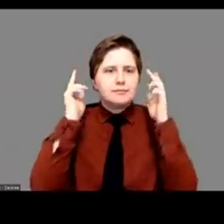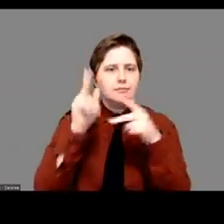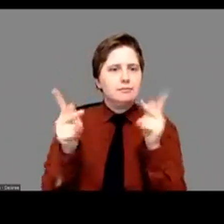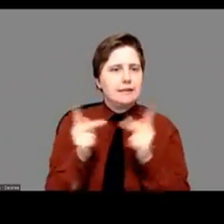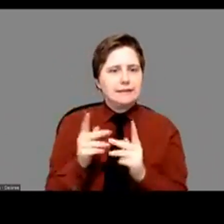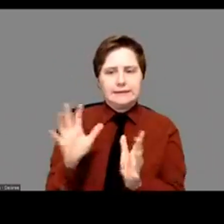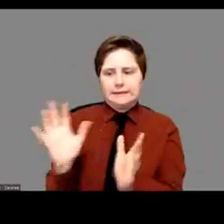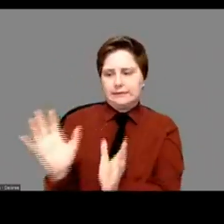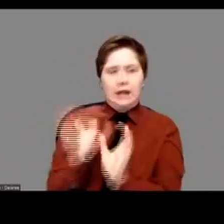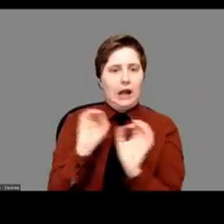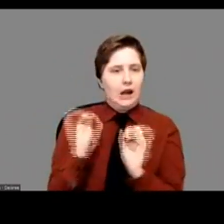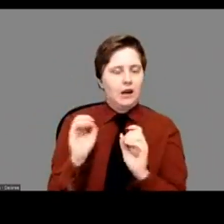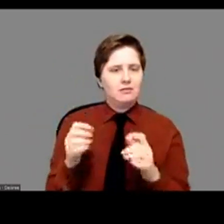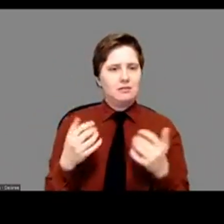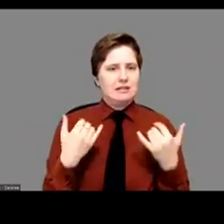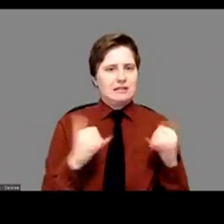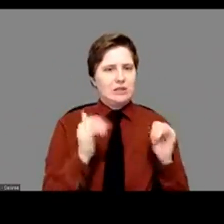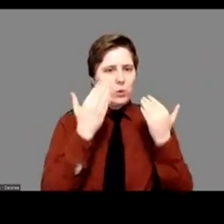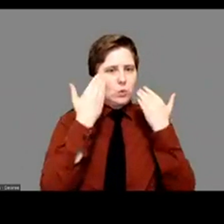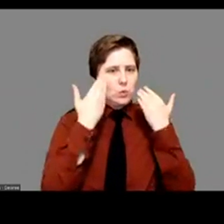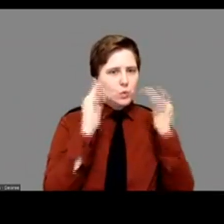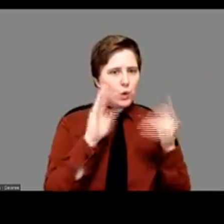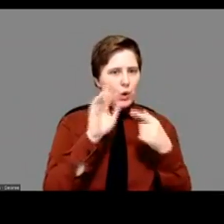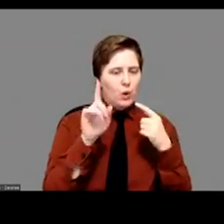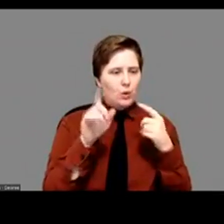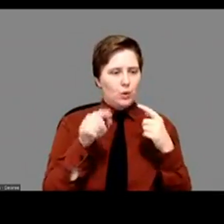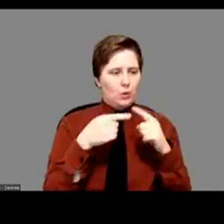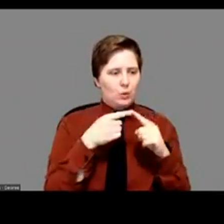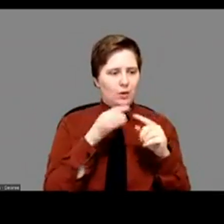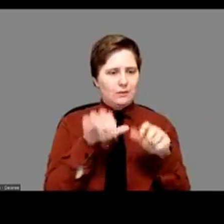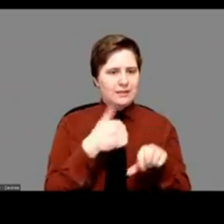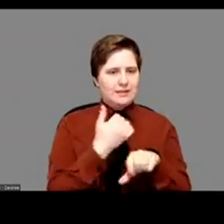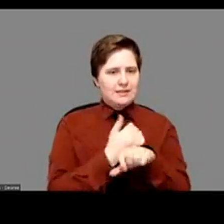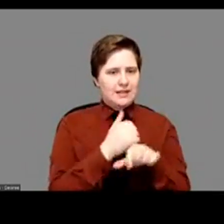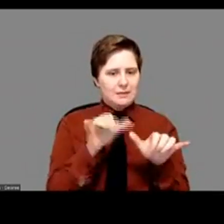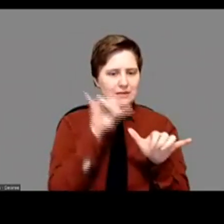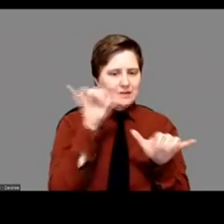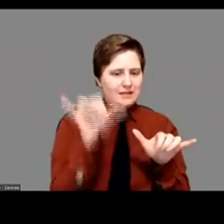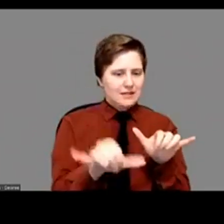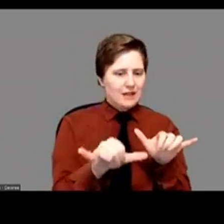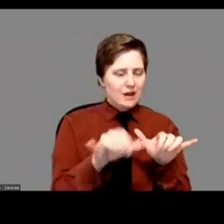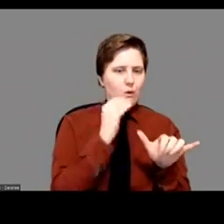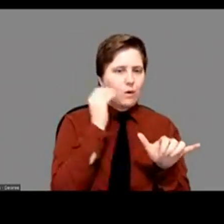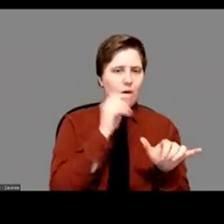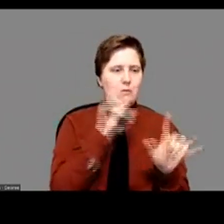the lifting of the stay at home order. Governor has still kept the